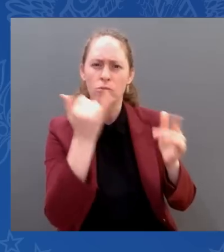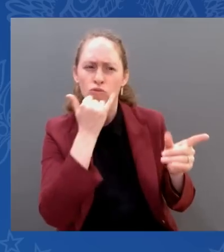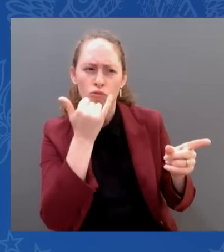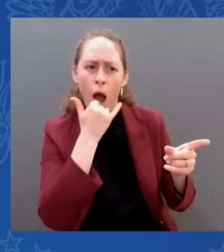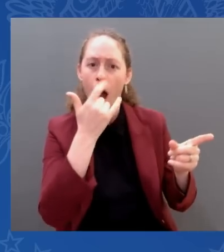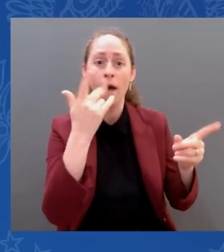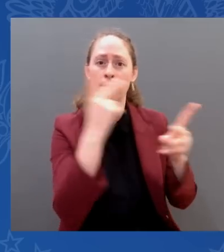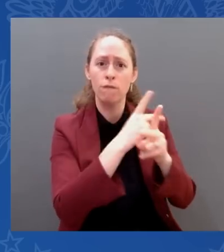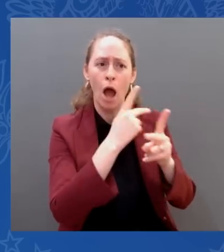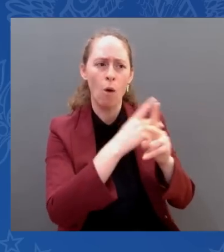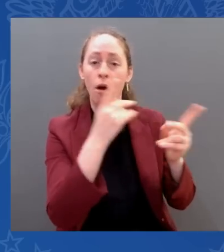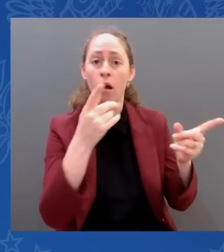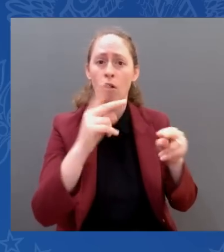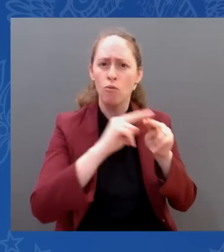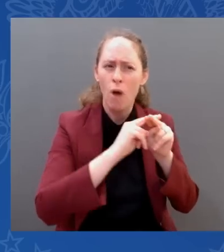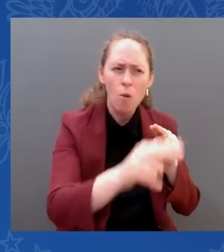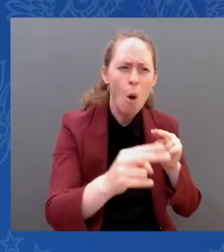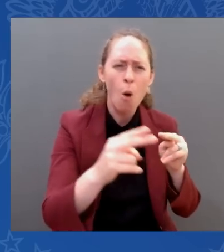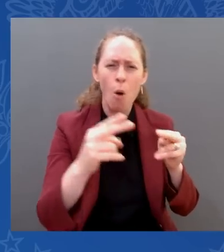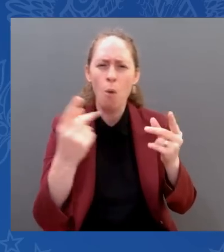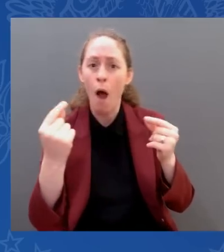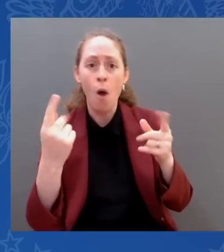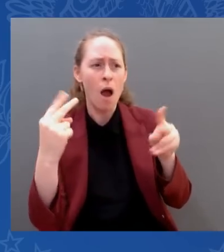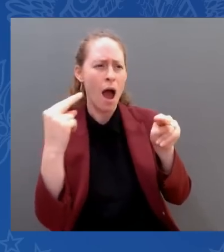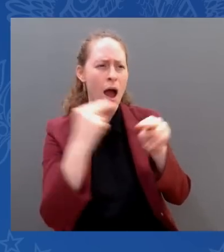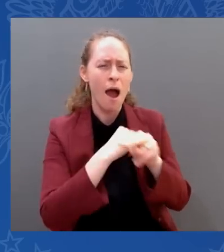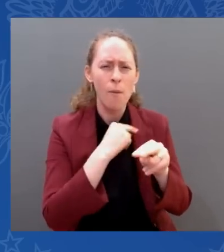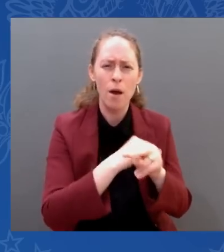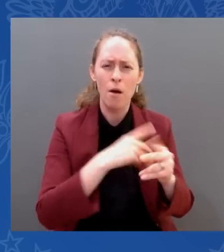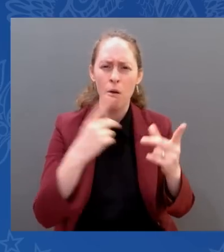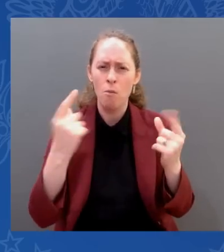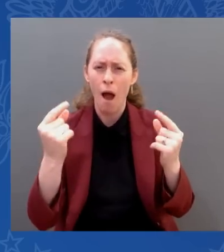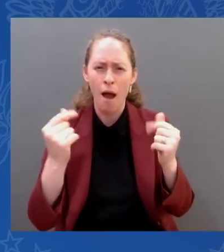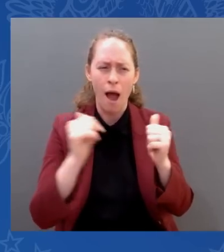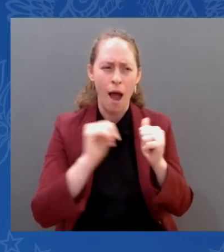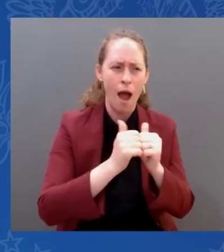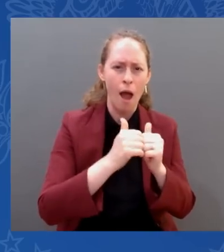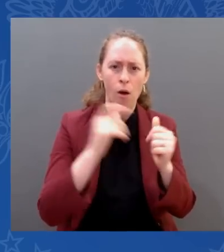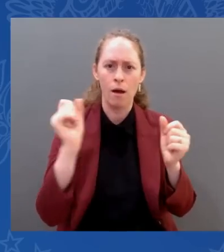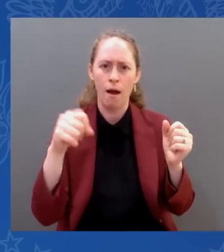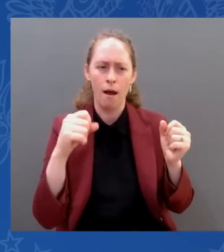This is about reducing costs for families. You know, I have to admit to you,